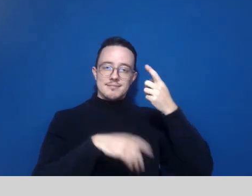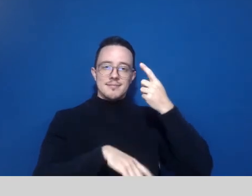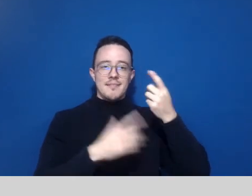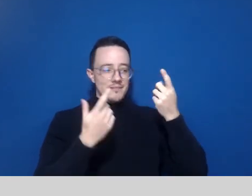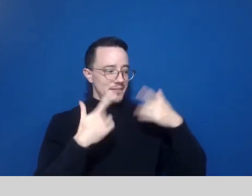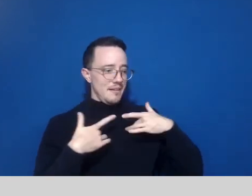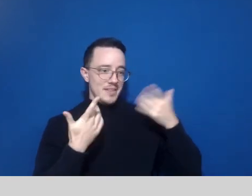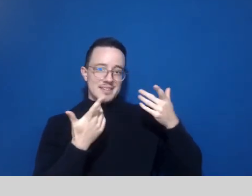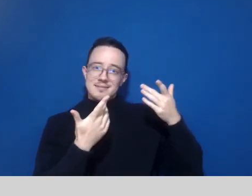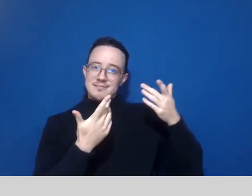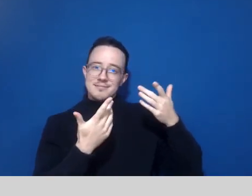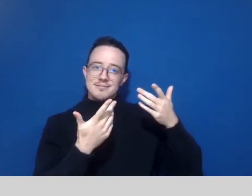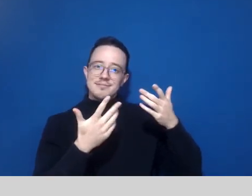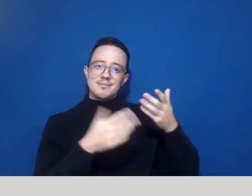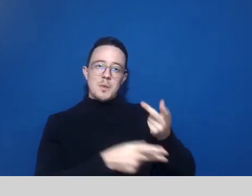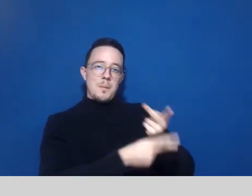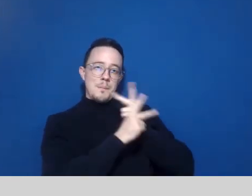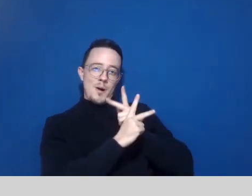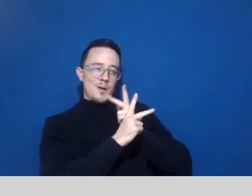out some home-brew genetic explorations.